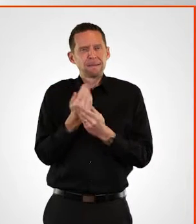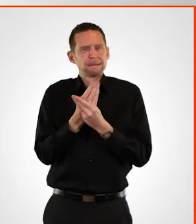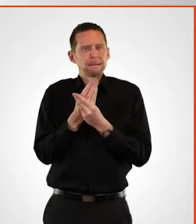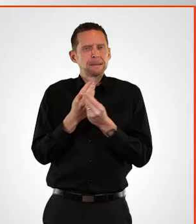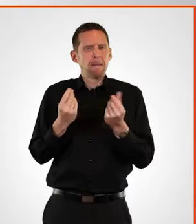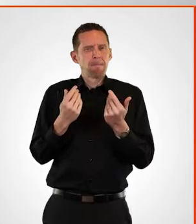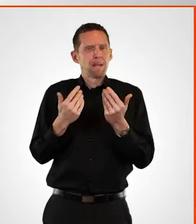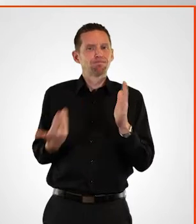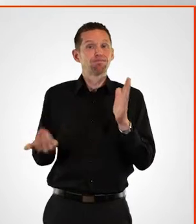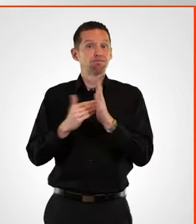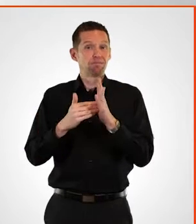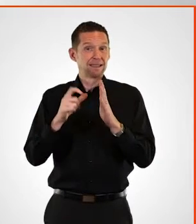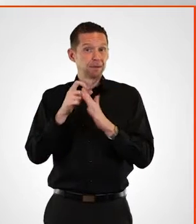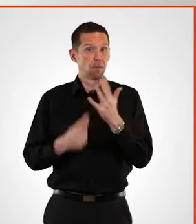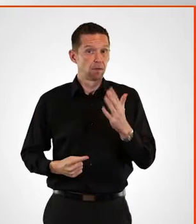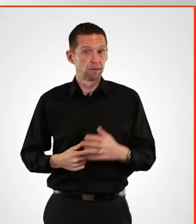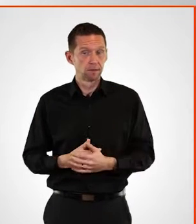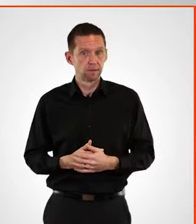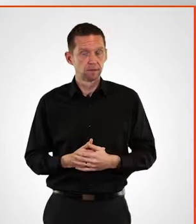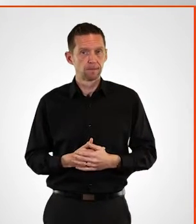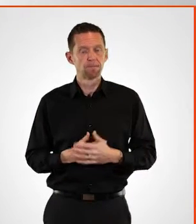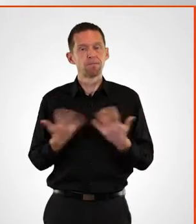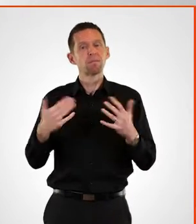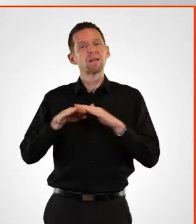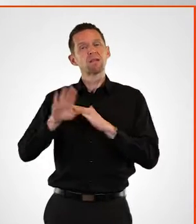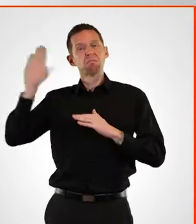have some additional disabilities.